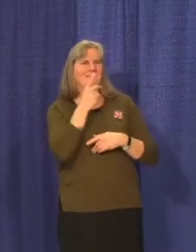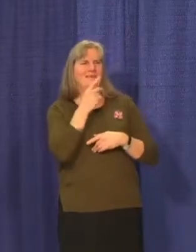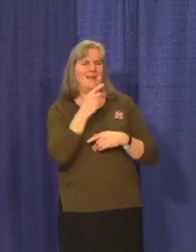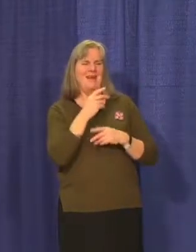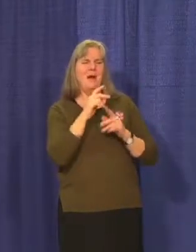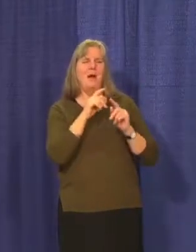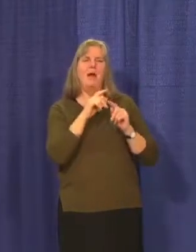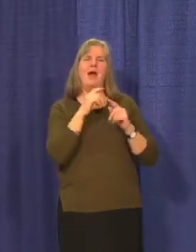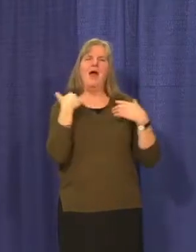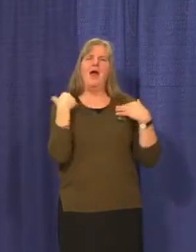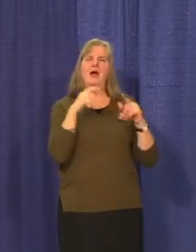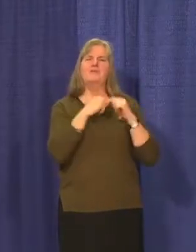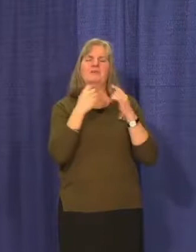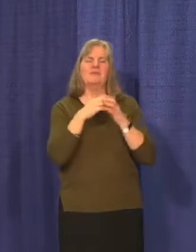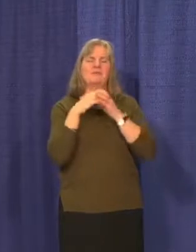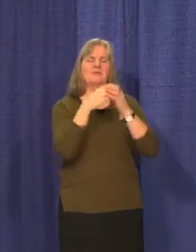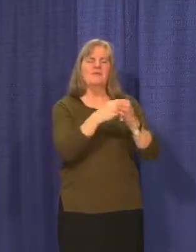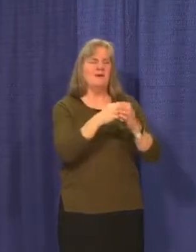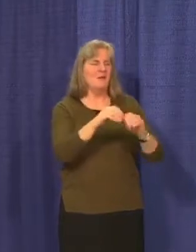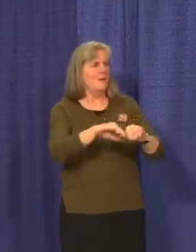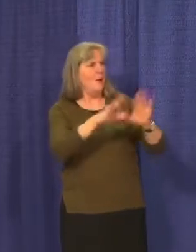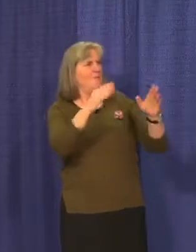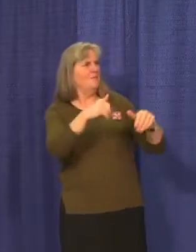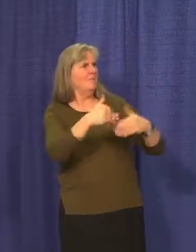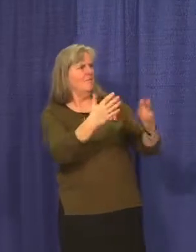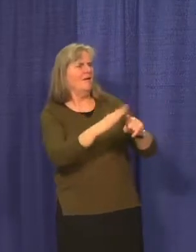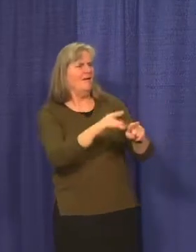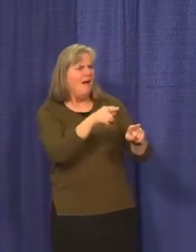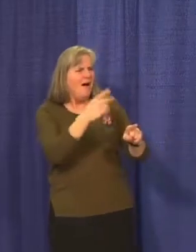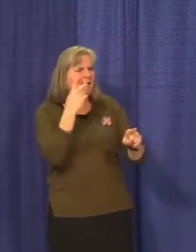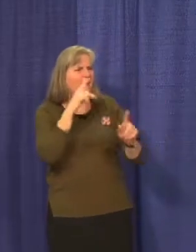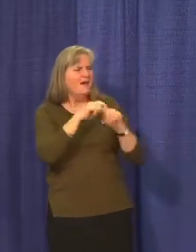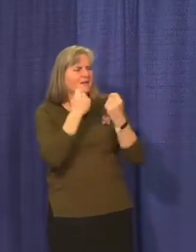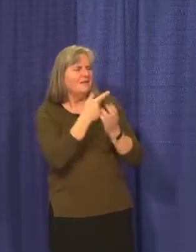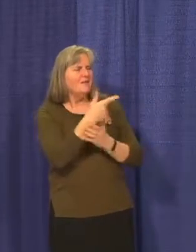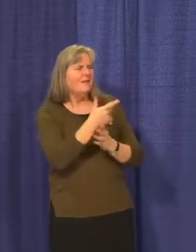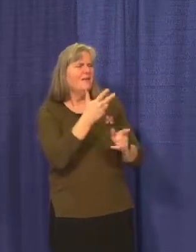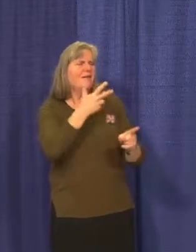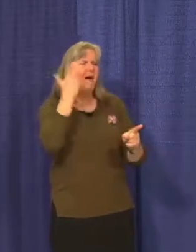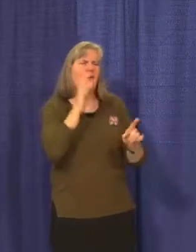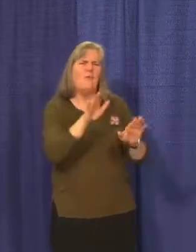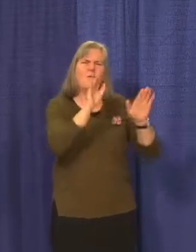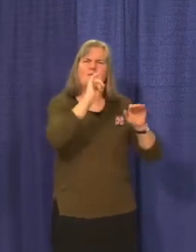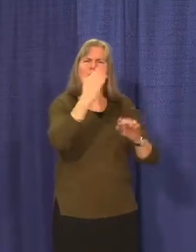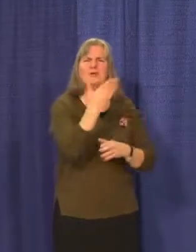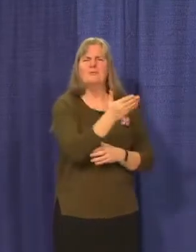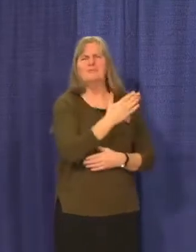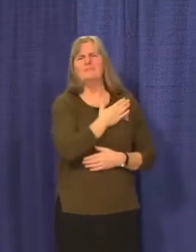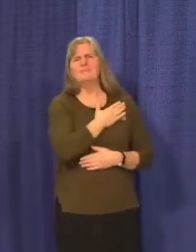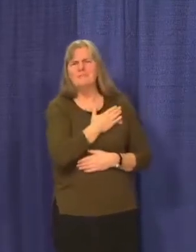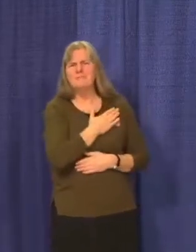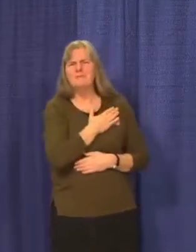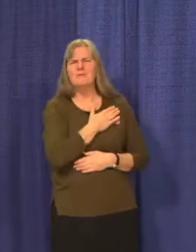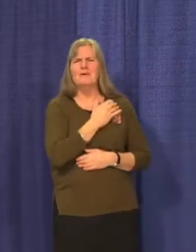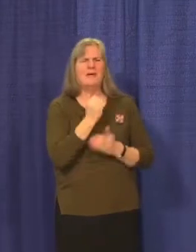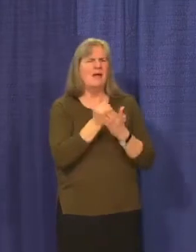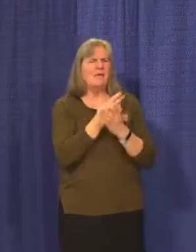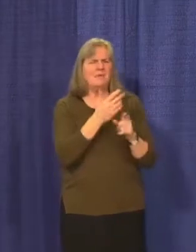my first time seeing the mobile clinic at work and I just want to say do the teams that were there working, you're doing a fantastic job.